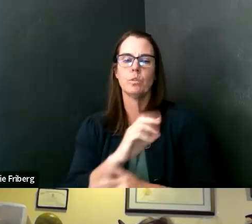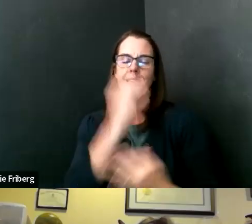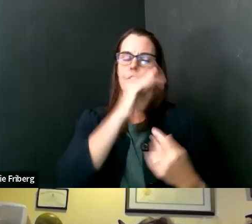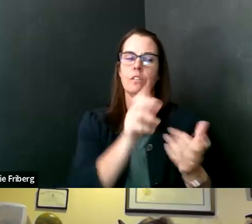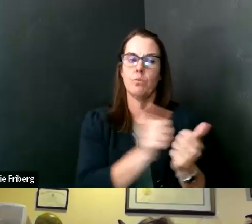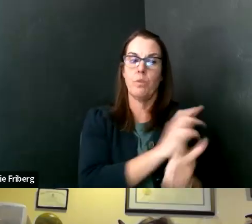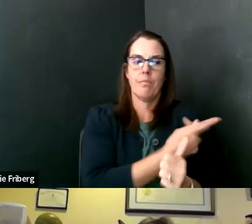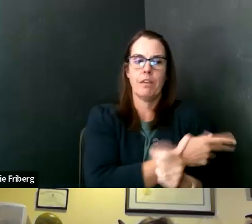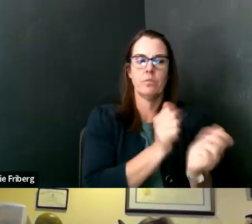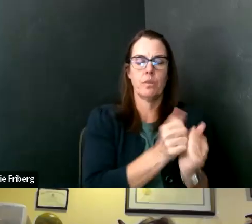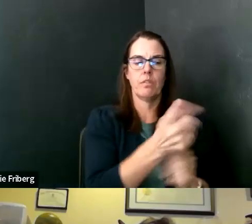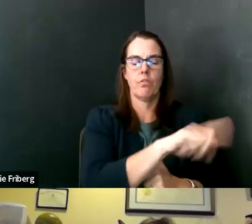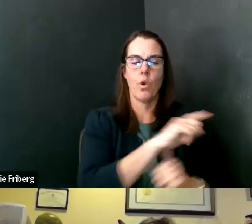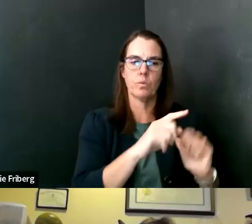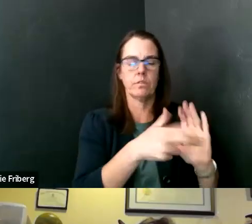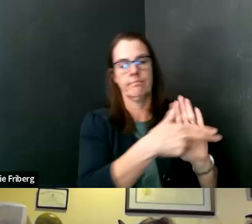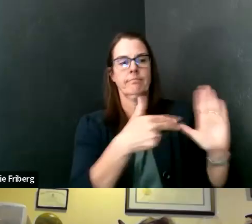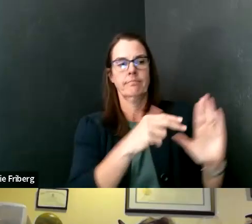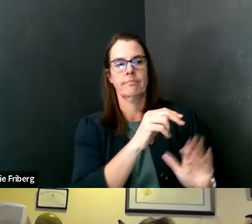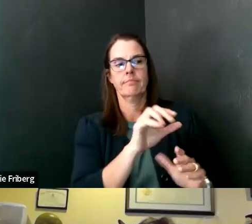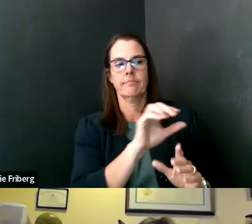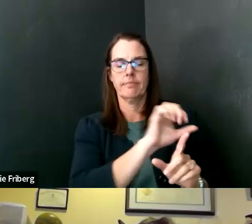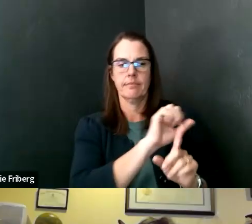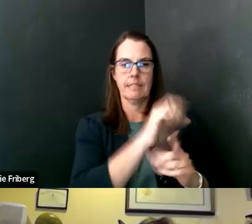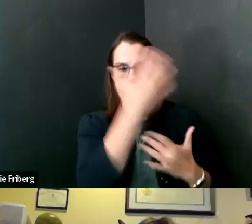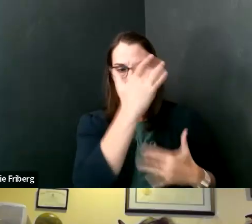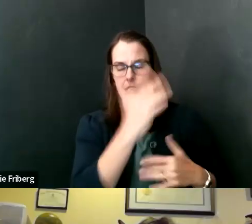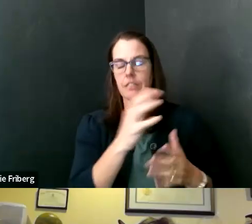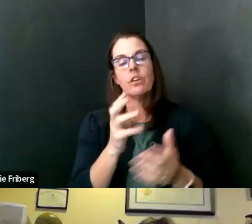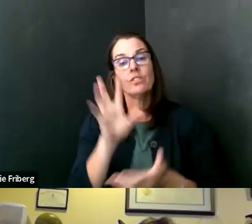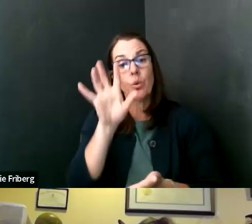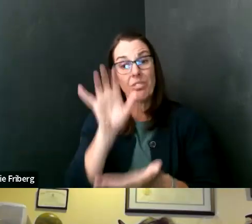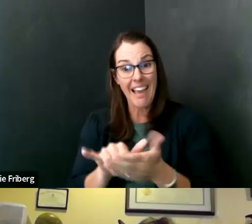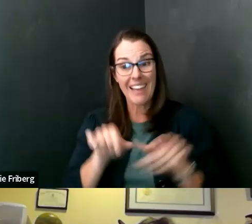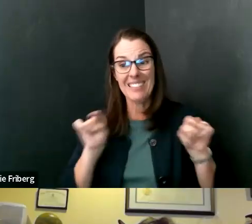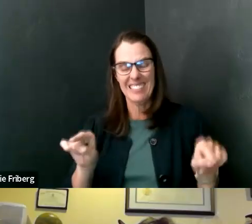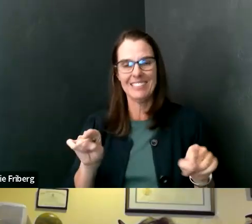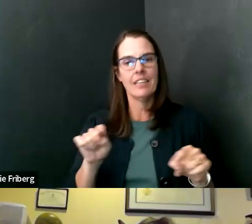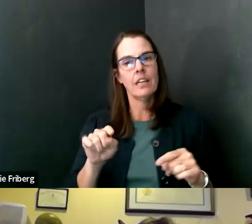design those designated conditions. So in doing so, the PDAB effectively is making protected